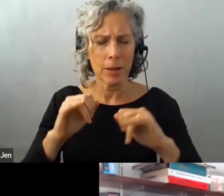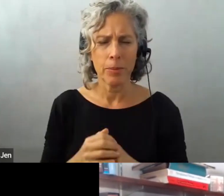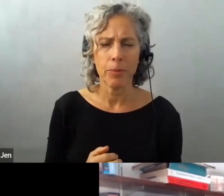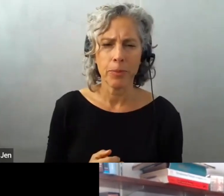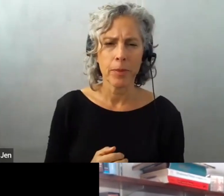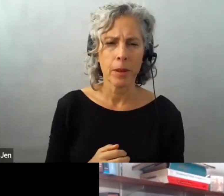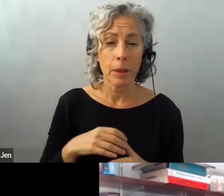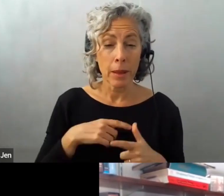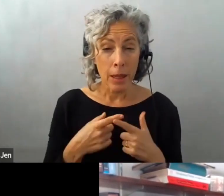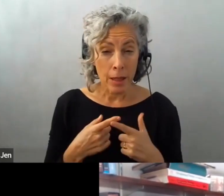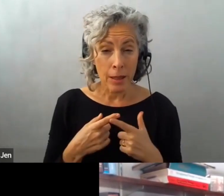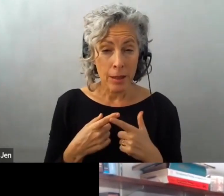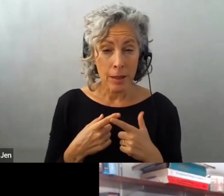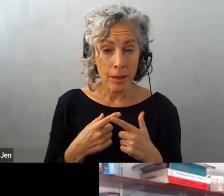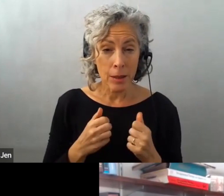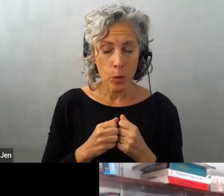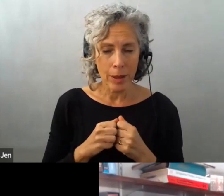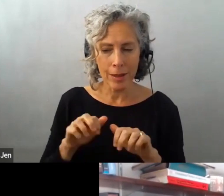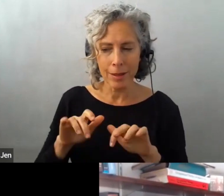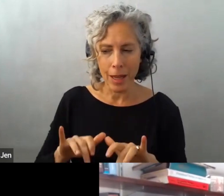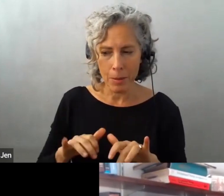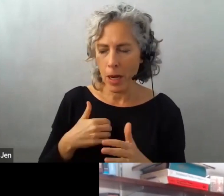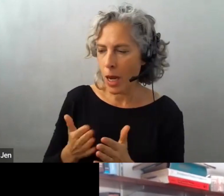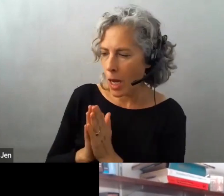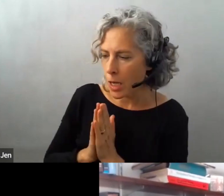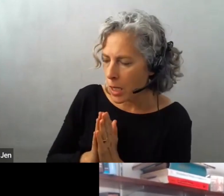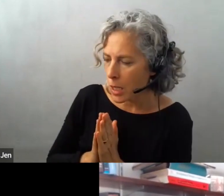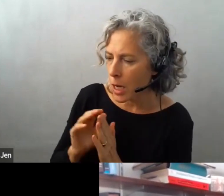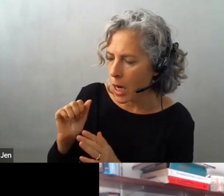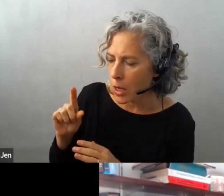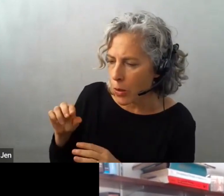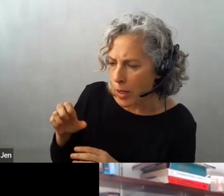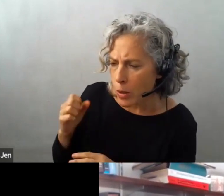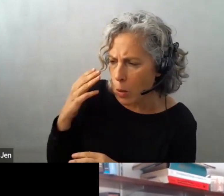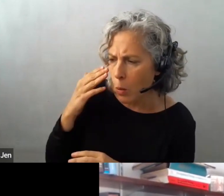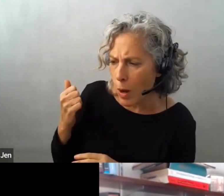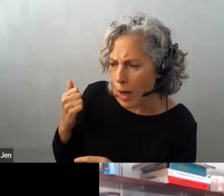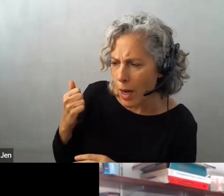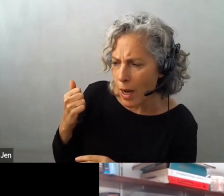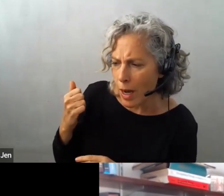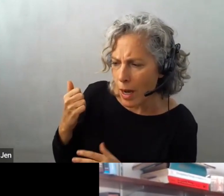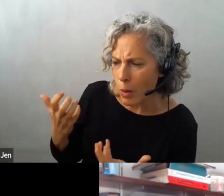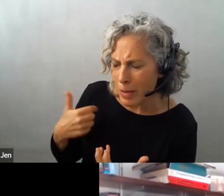then, with typing, I asked him, I said, Andreas, Why do you suddenly want me to lie down